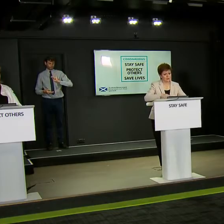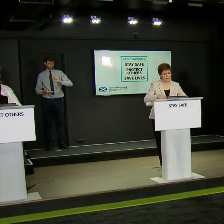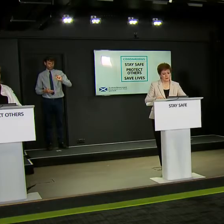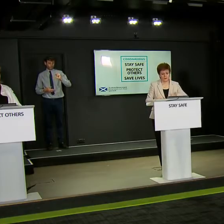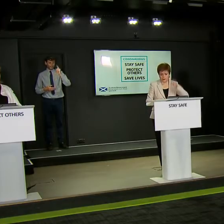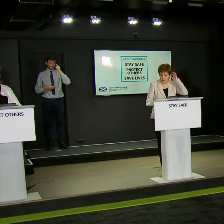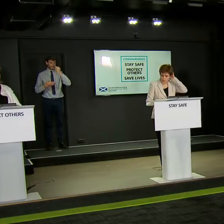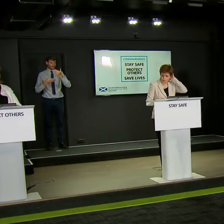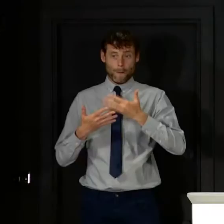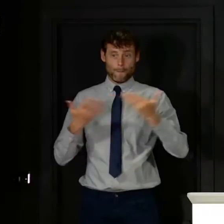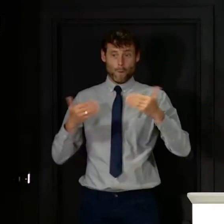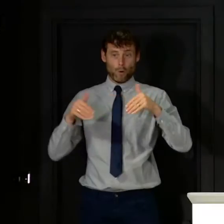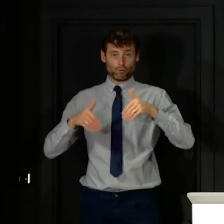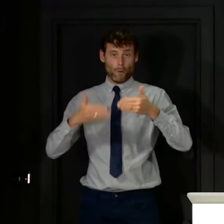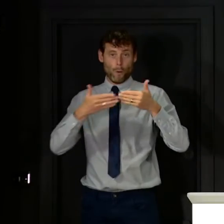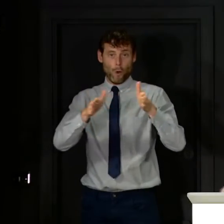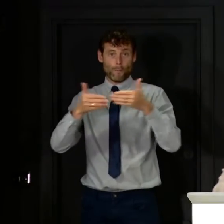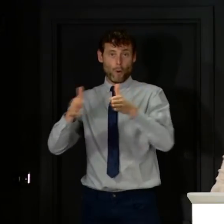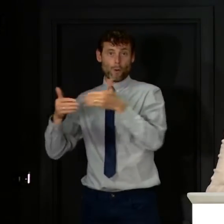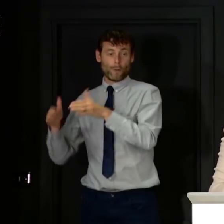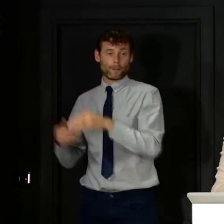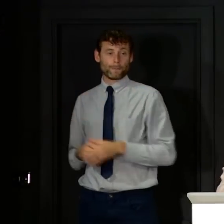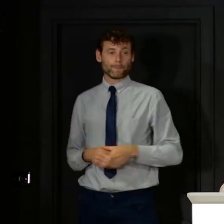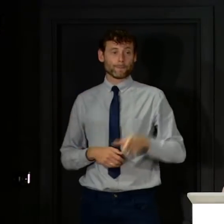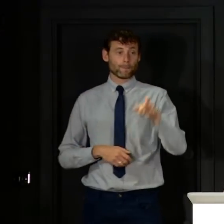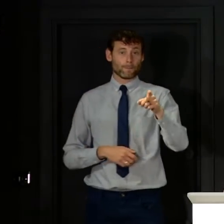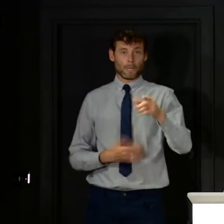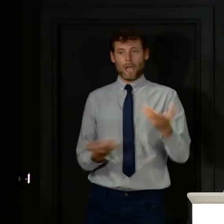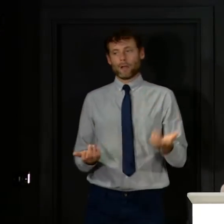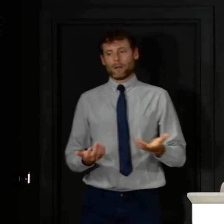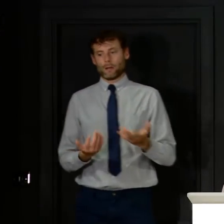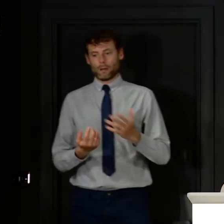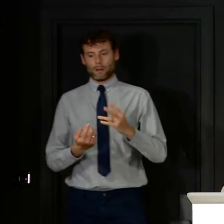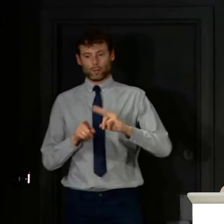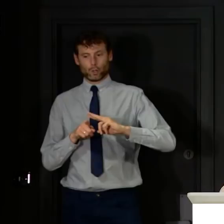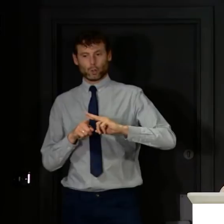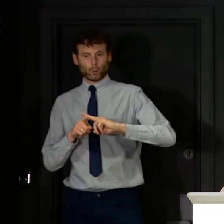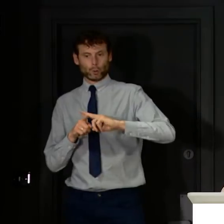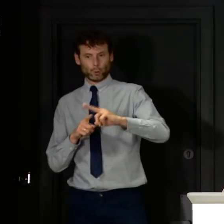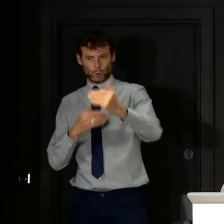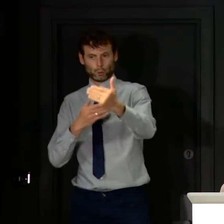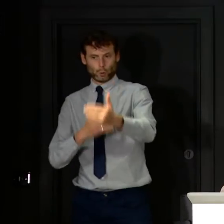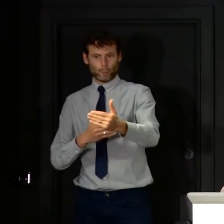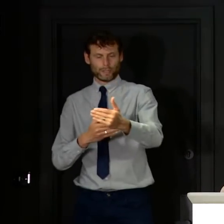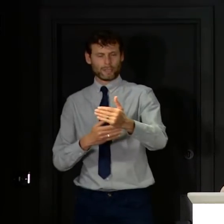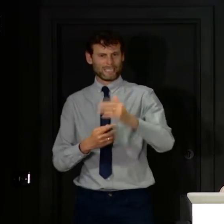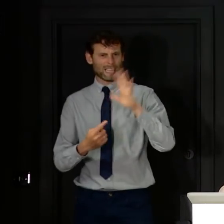reopening after lockdown? Well the next fortnight is certainly important. I hesitate to call it the most important,